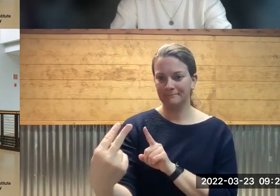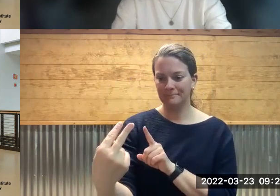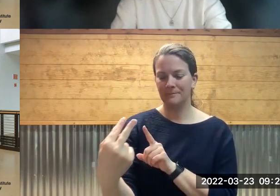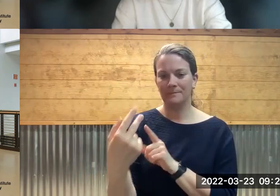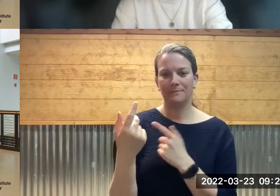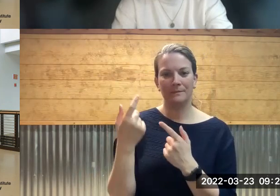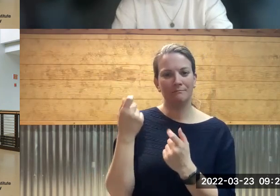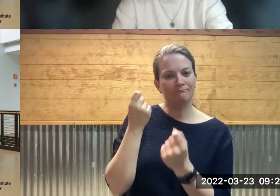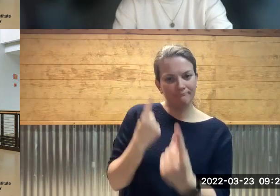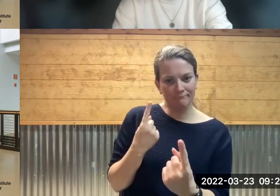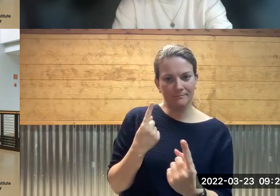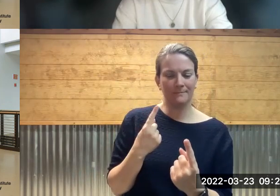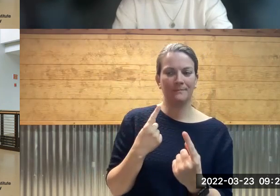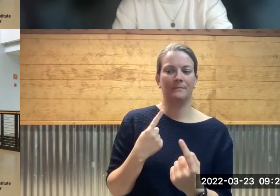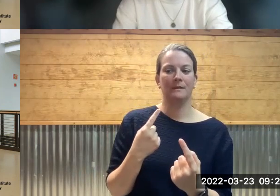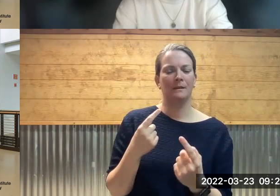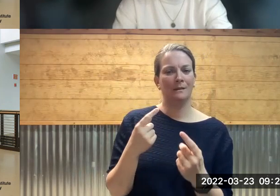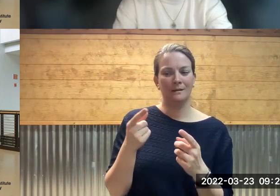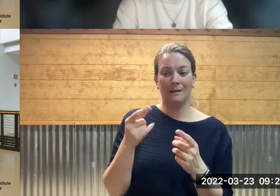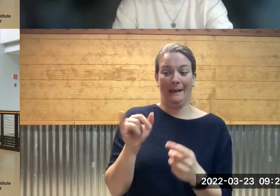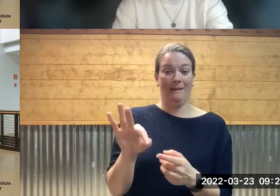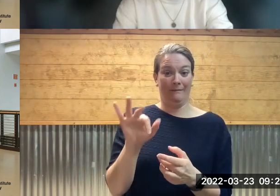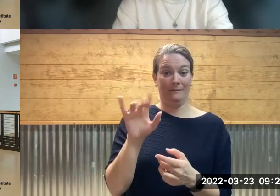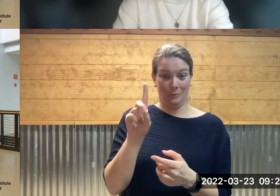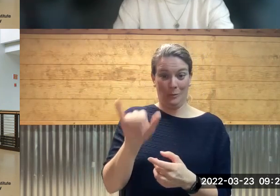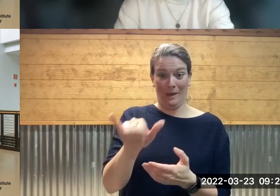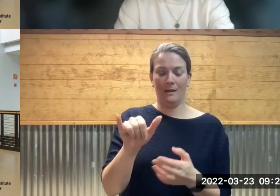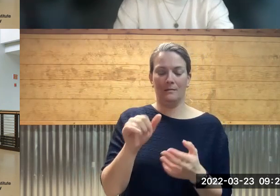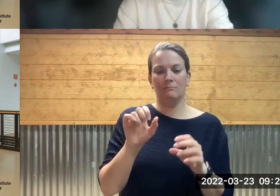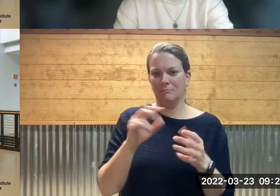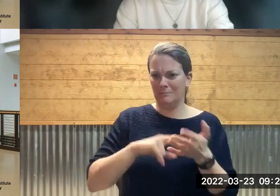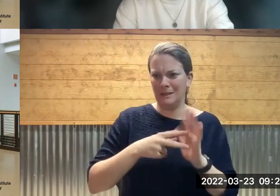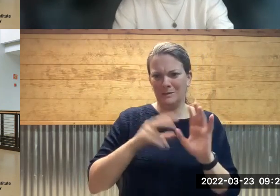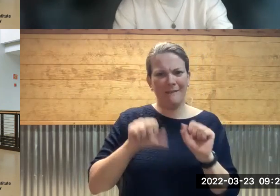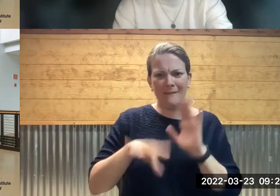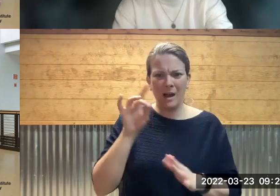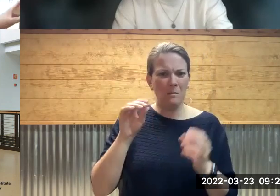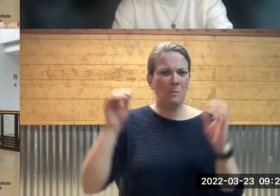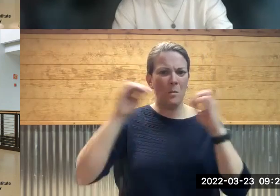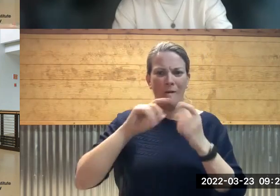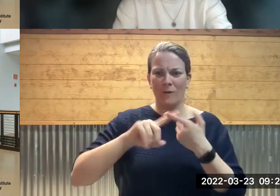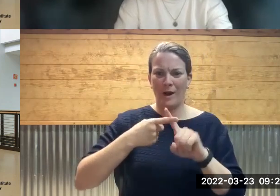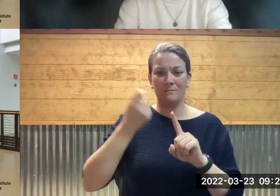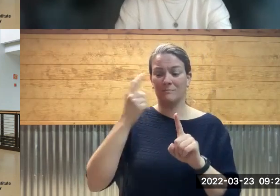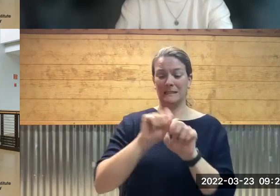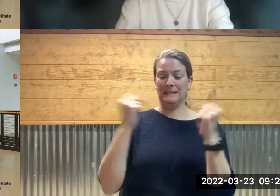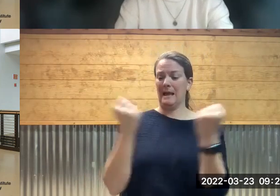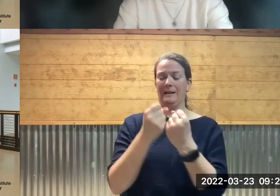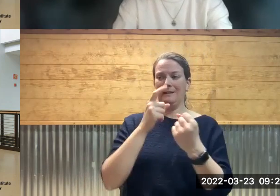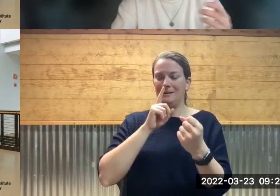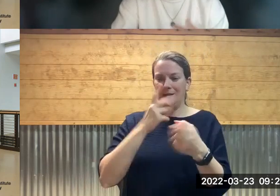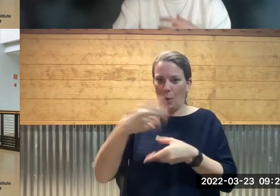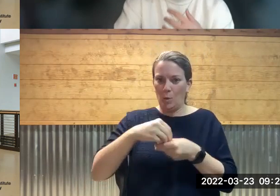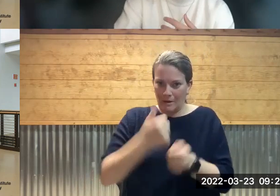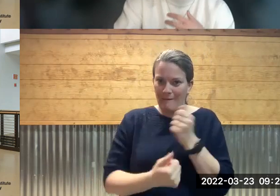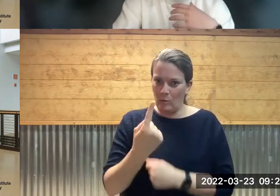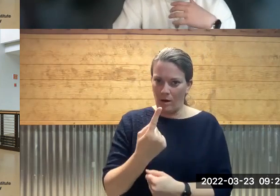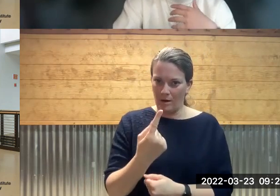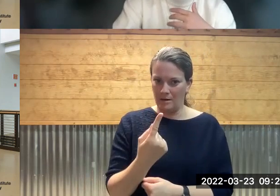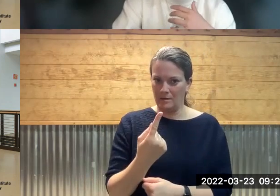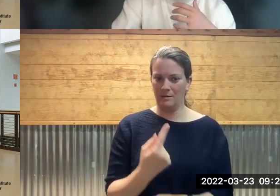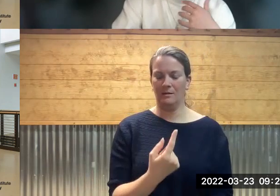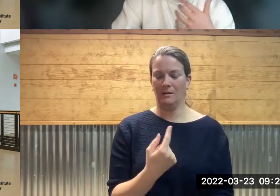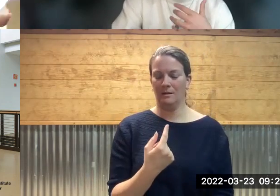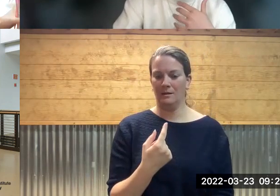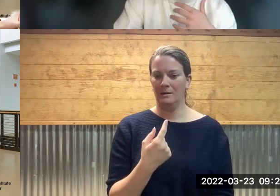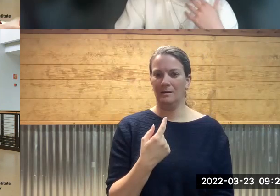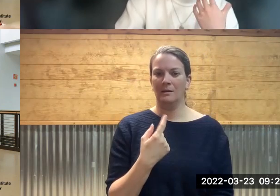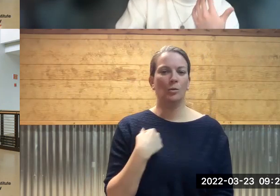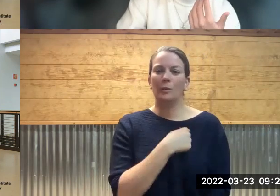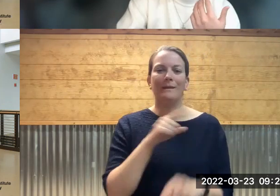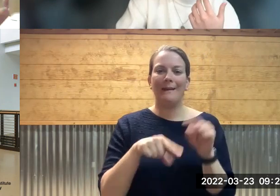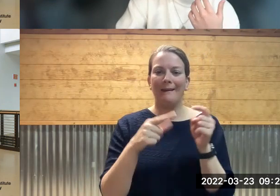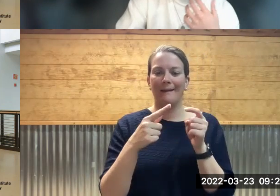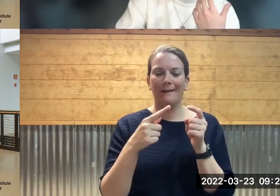We we can make more friends at a cent. High society is made up of everyone, and each of us can cannot be separated from the group the host.